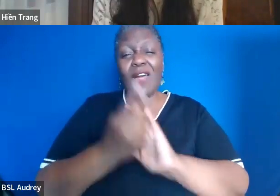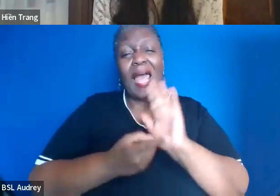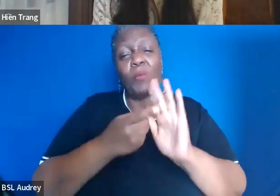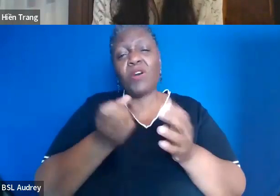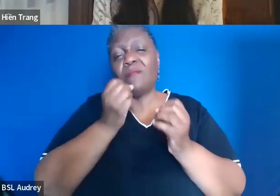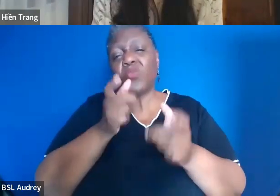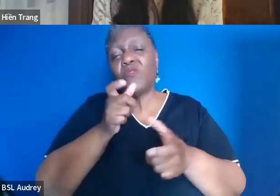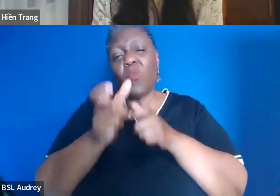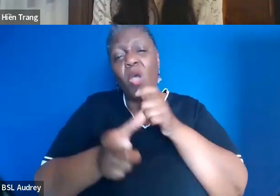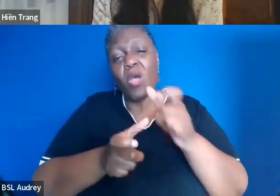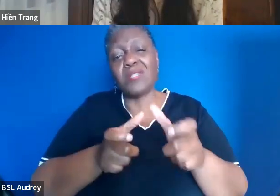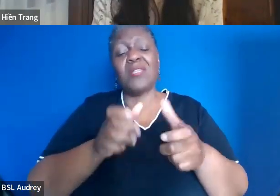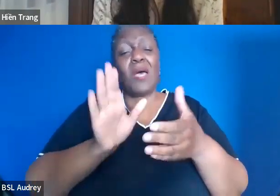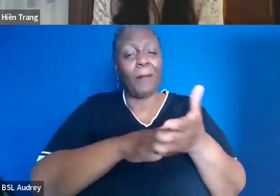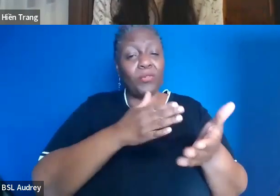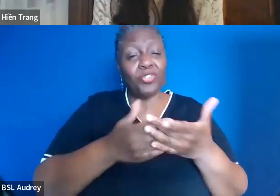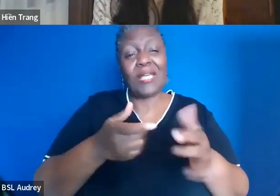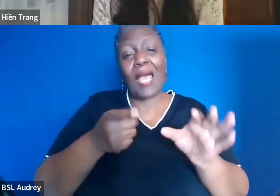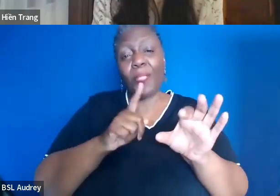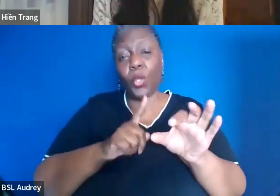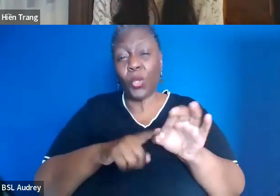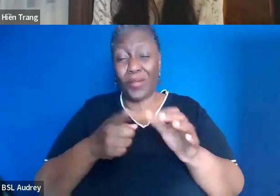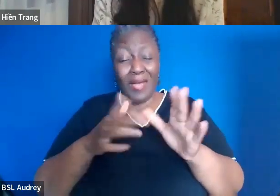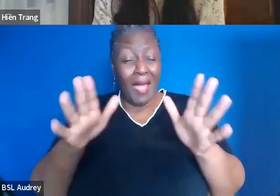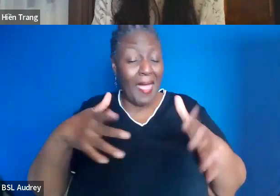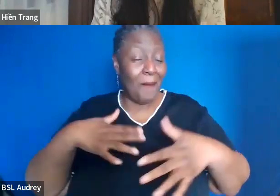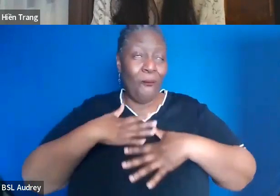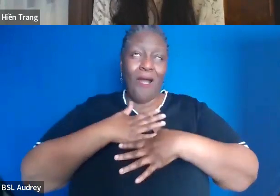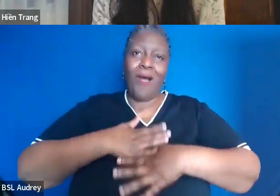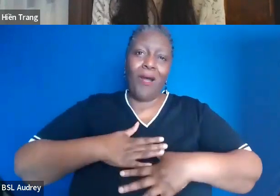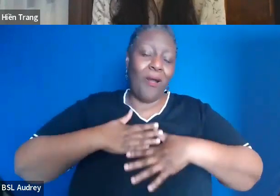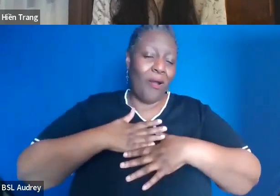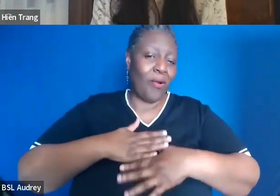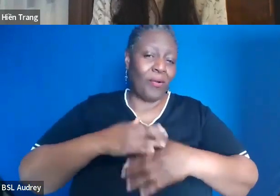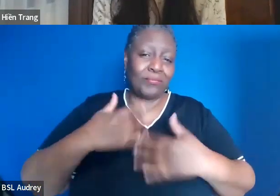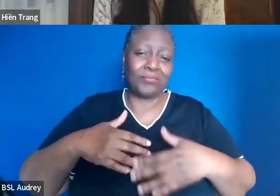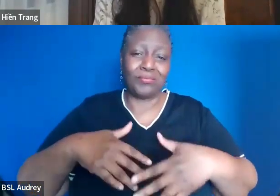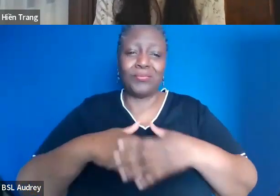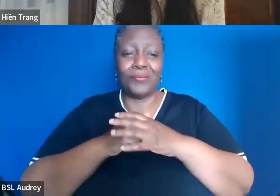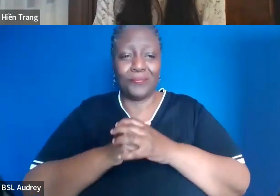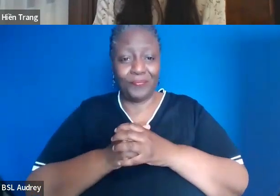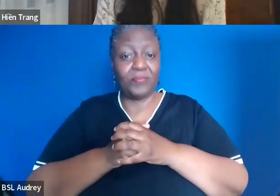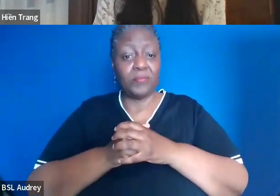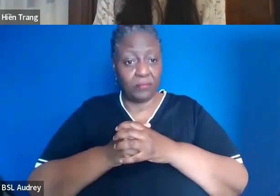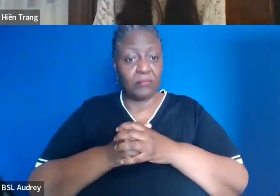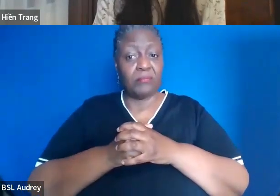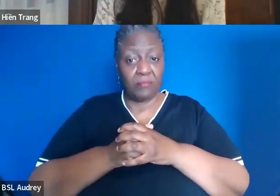both in poetry and the Q a I am floating thank you oh well okay um so do you have any closing words